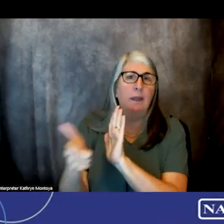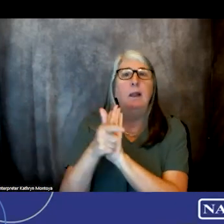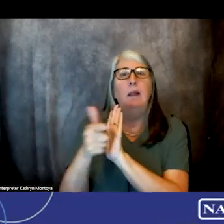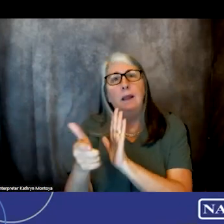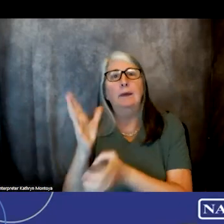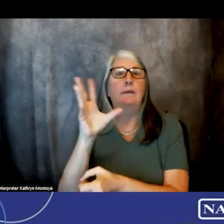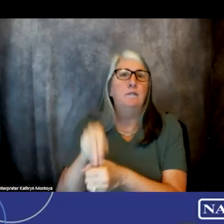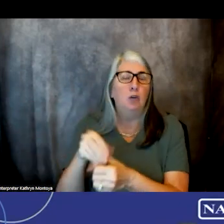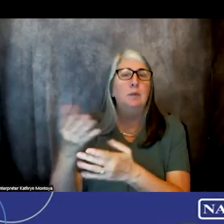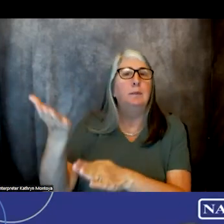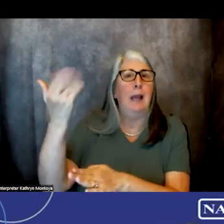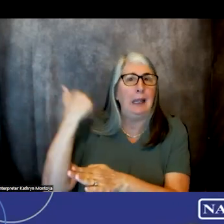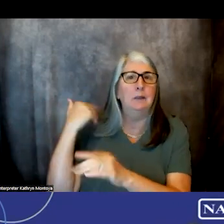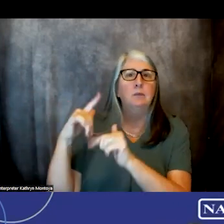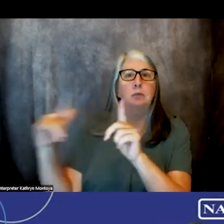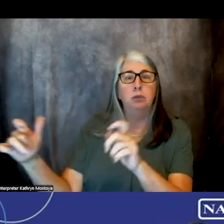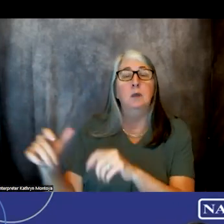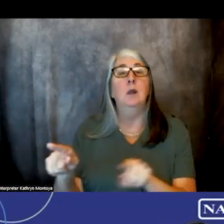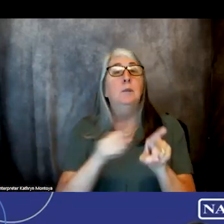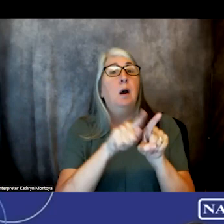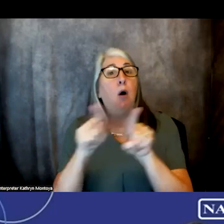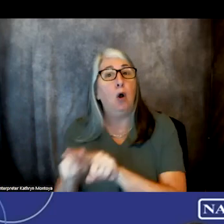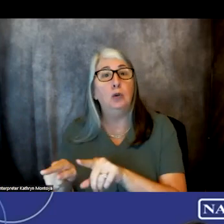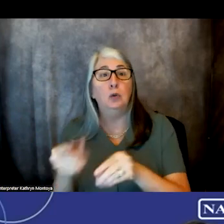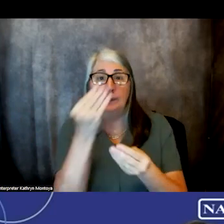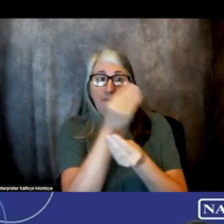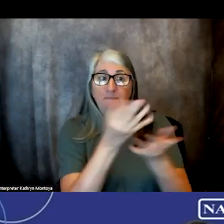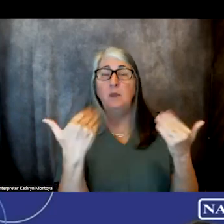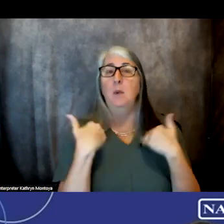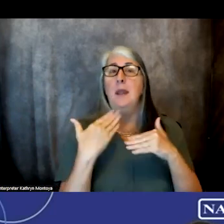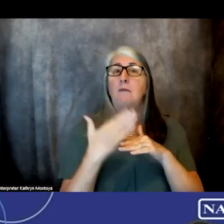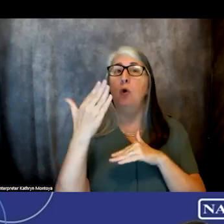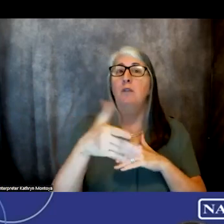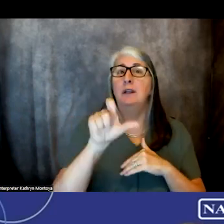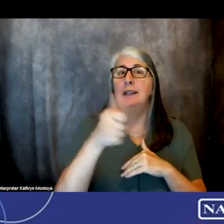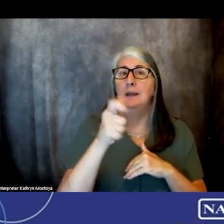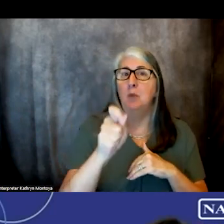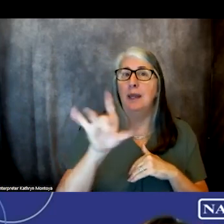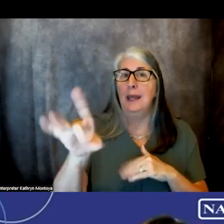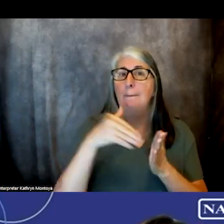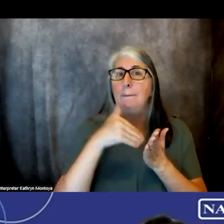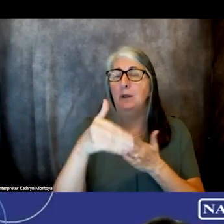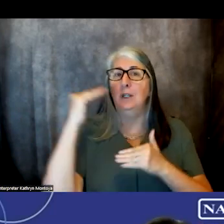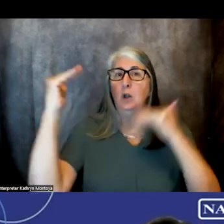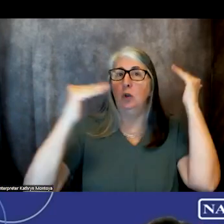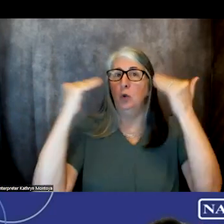ON THE FLIP SIDE, WE HAVE OVER TEN.# 8 MILLION ADULTS INTEGRATING BACK INTO THE COMMUNITY.